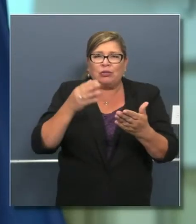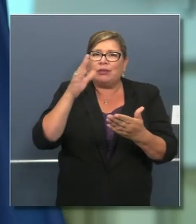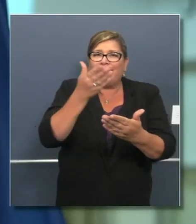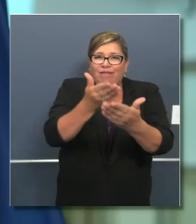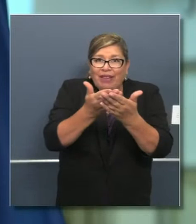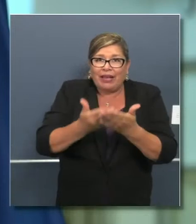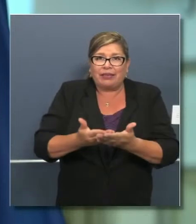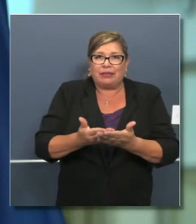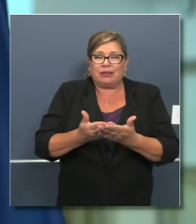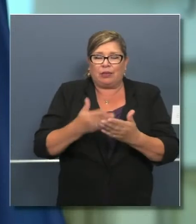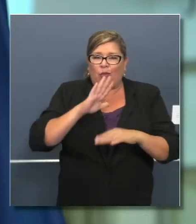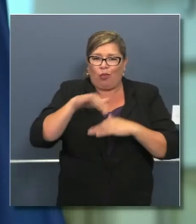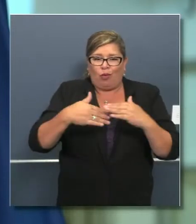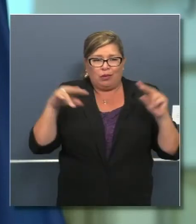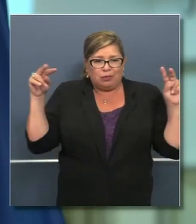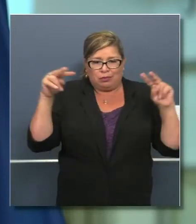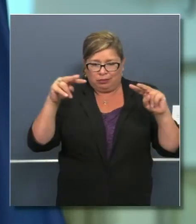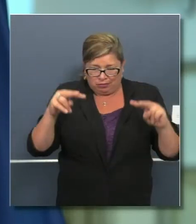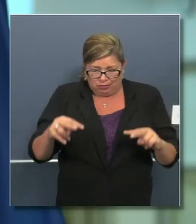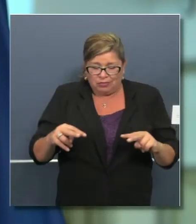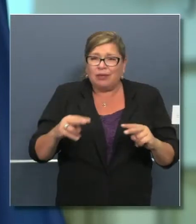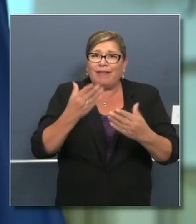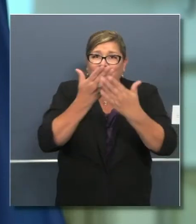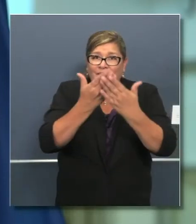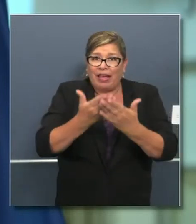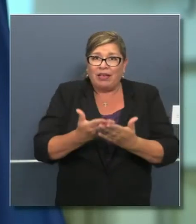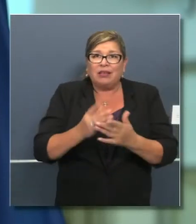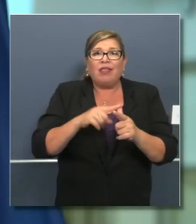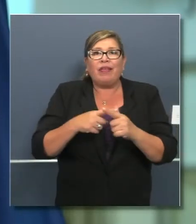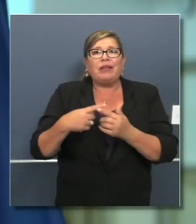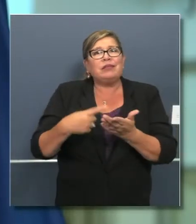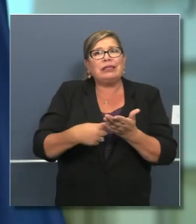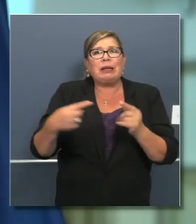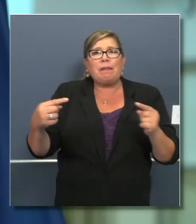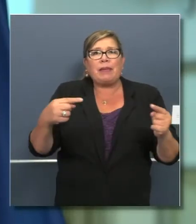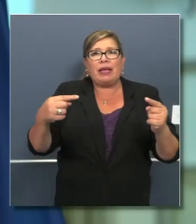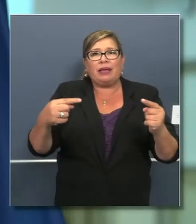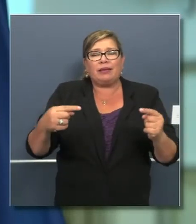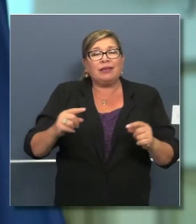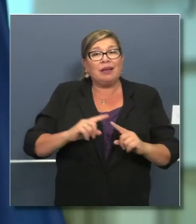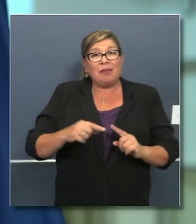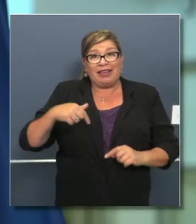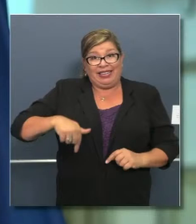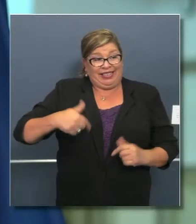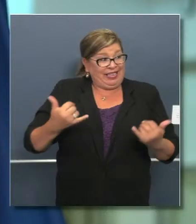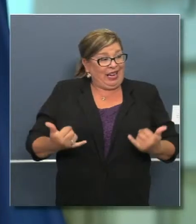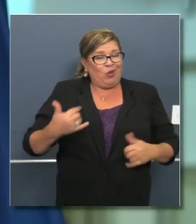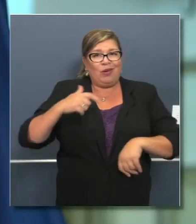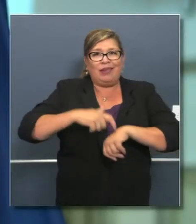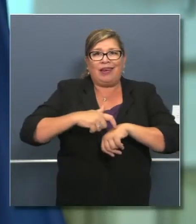to which we then can begin to debate we live in a filter bubble you're absolutely right good news